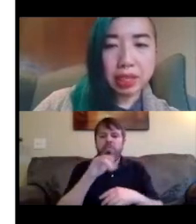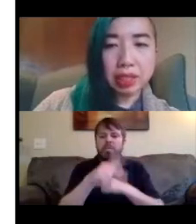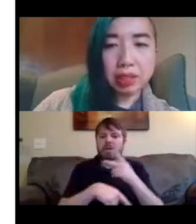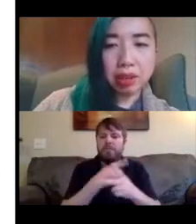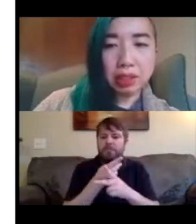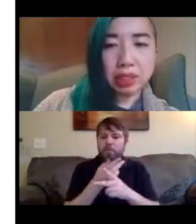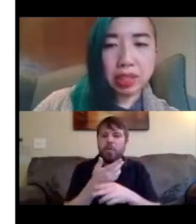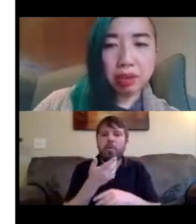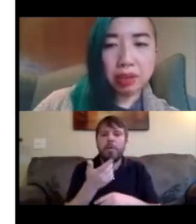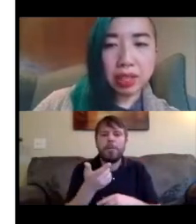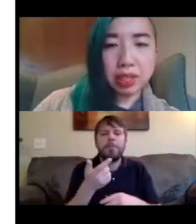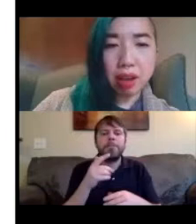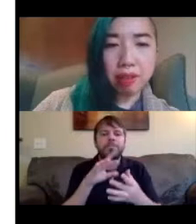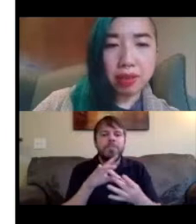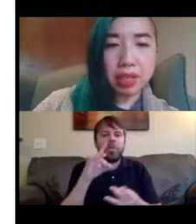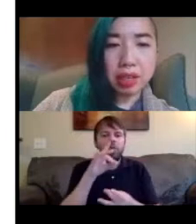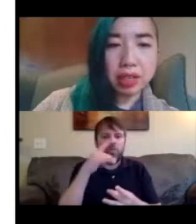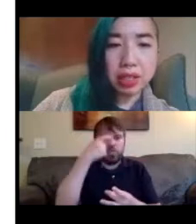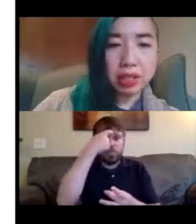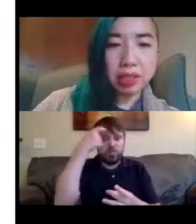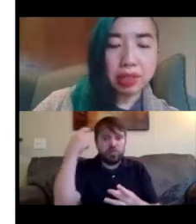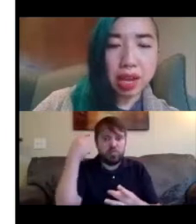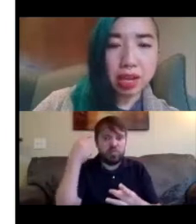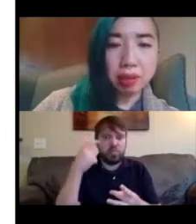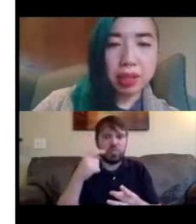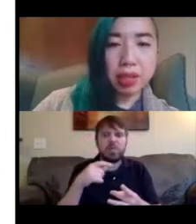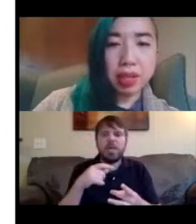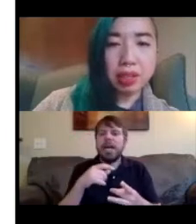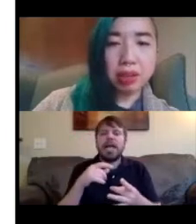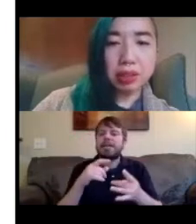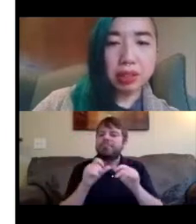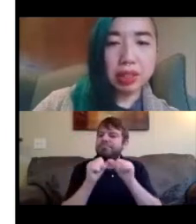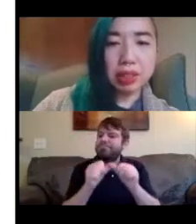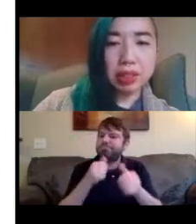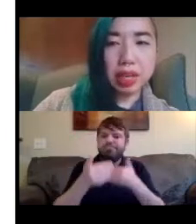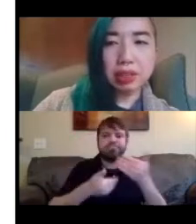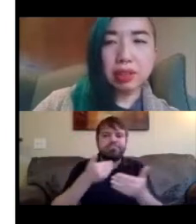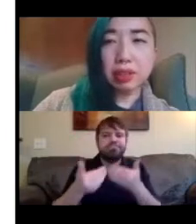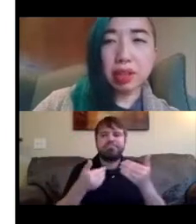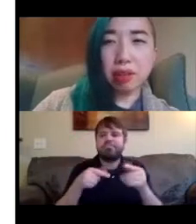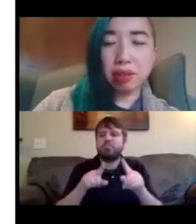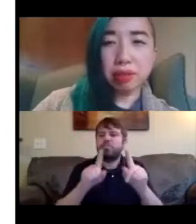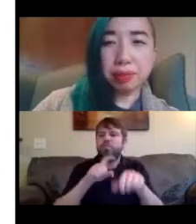the ghost is not only death or the degradations of time—the ghost is the state itself.”